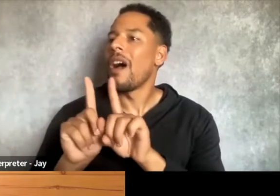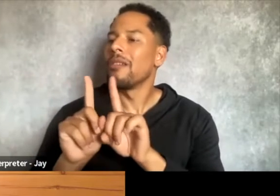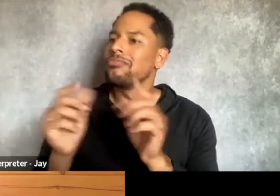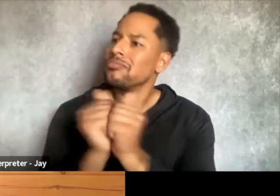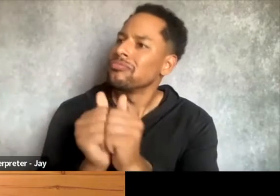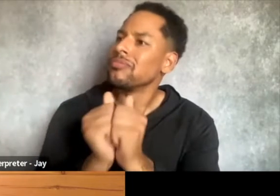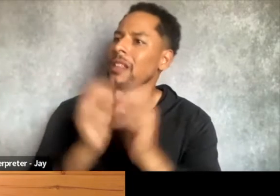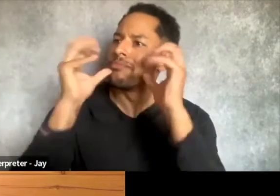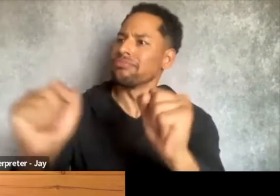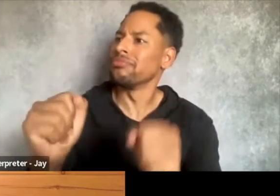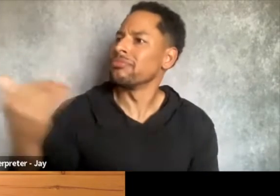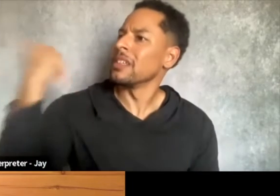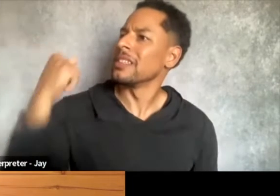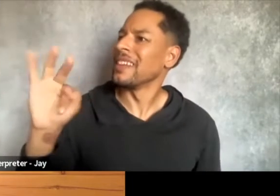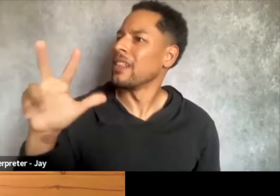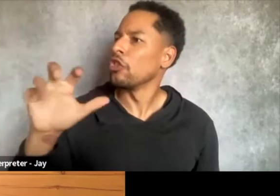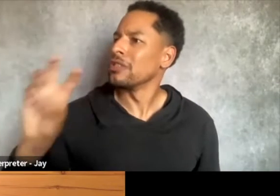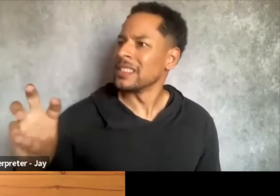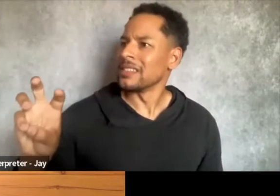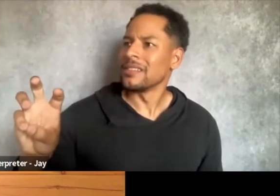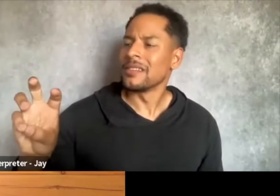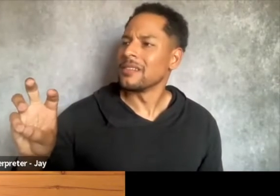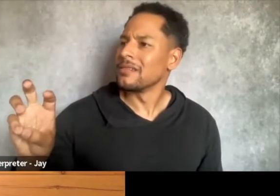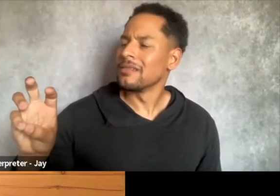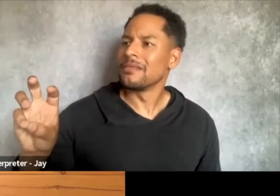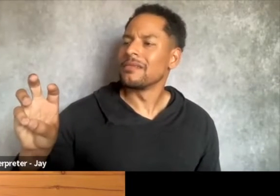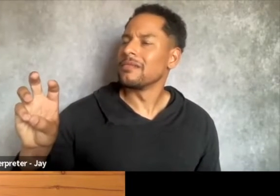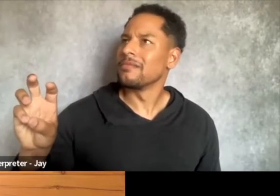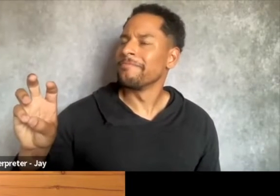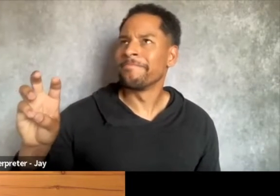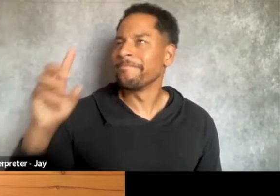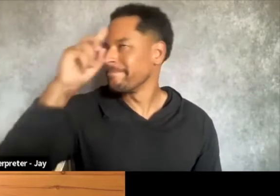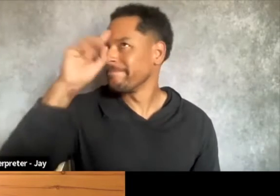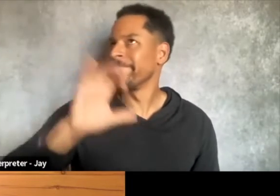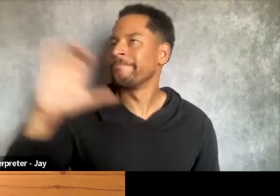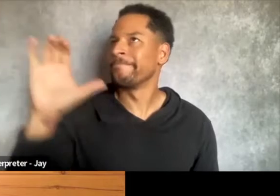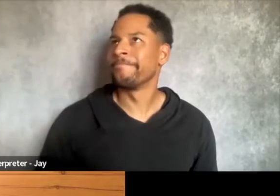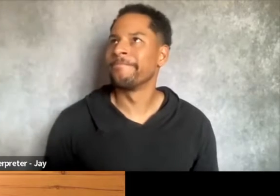just like you wanted. I would've torn you to pieces.